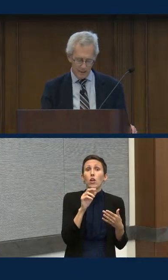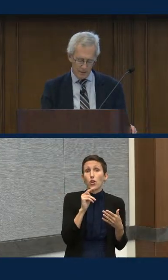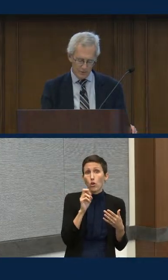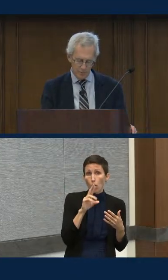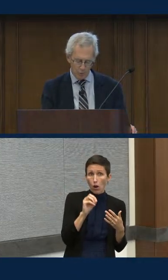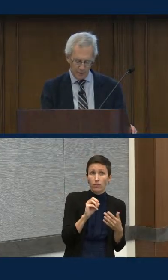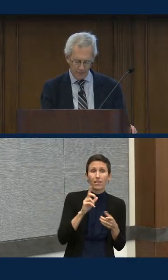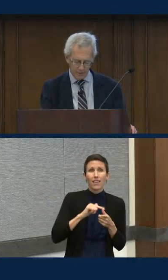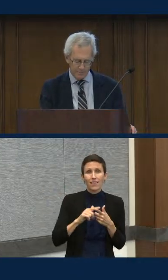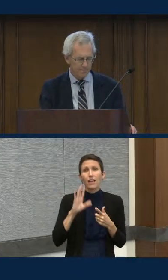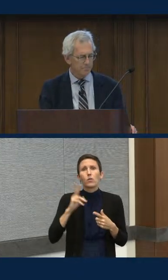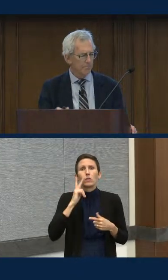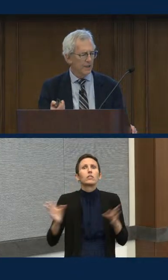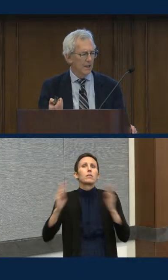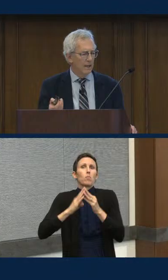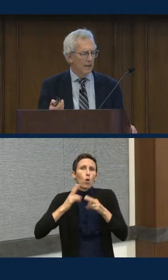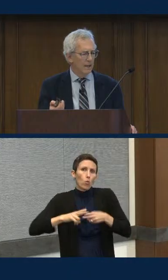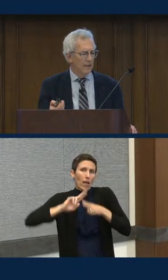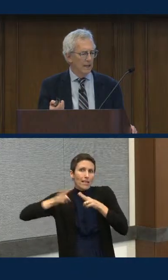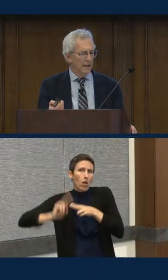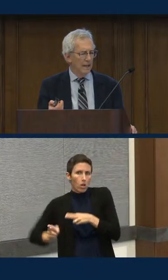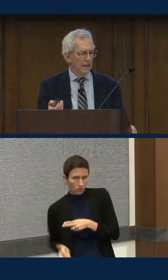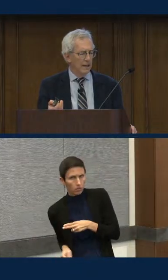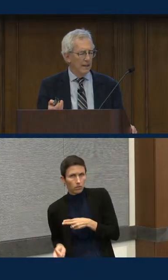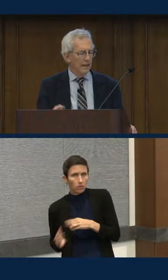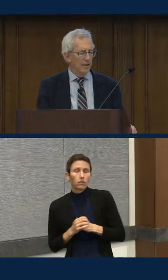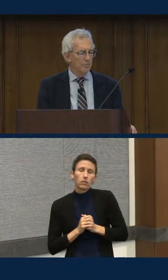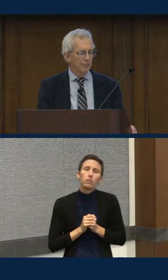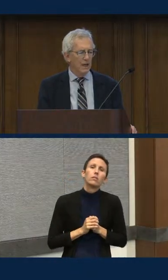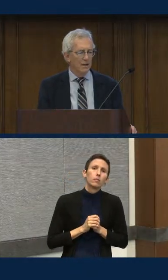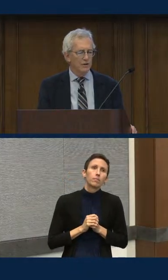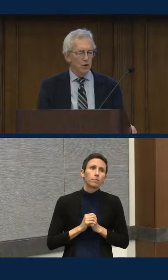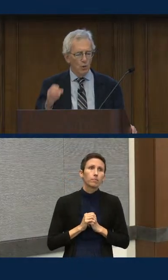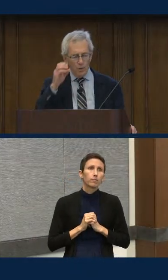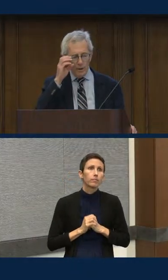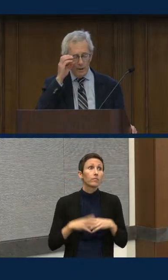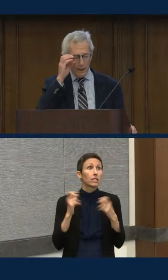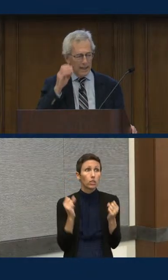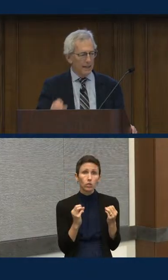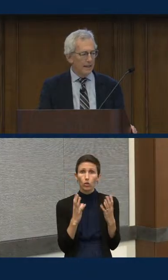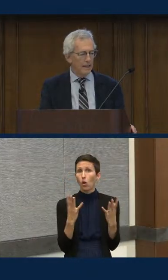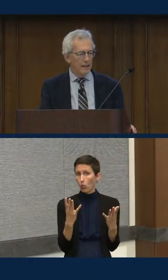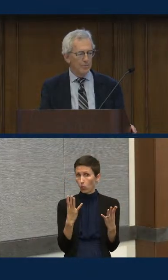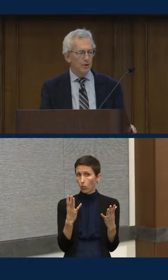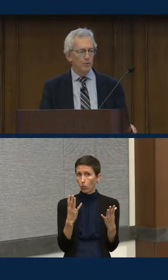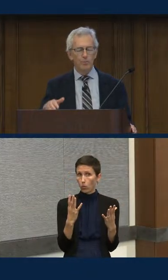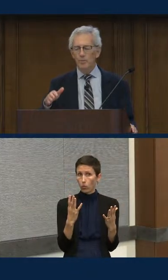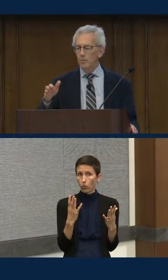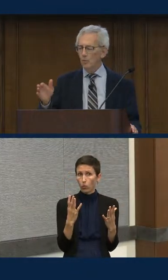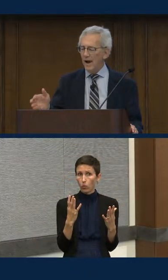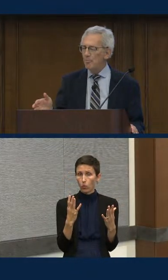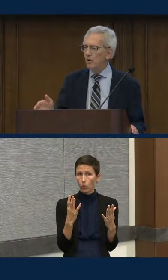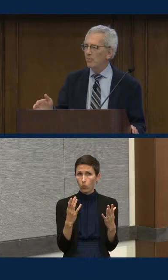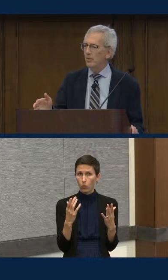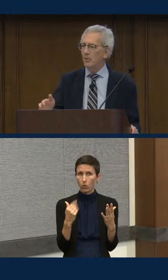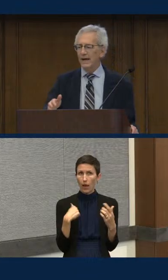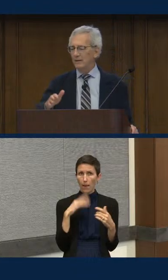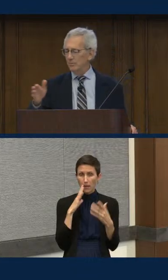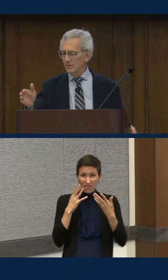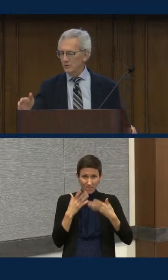activity and see more weight loss. So I'm going to wrap up